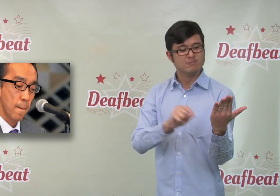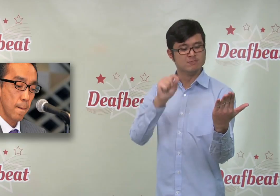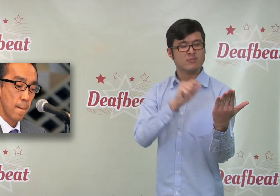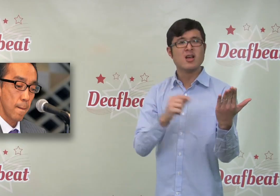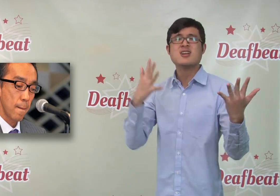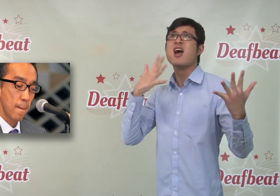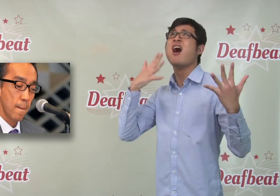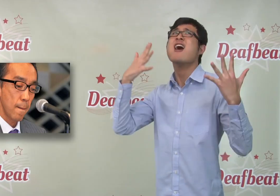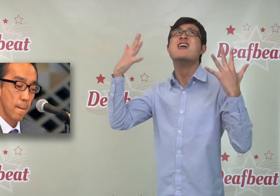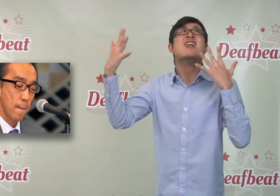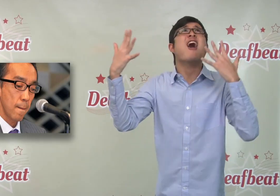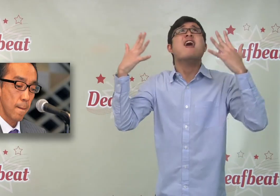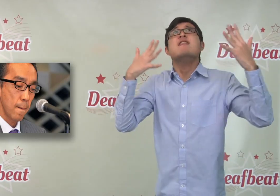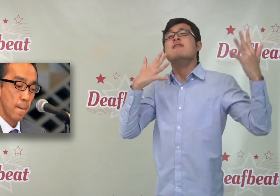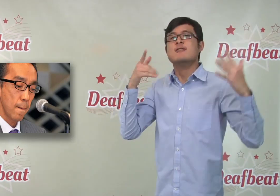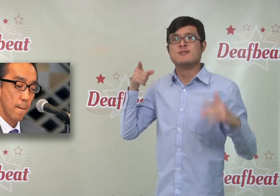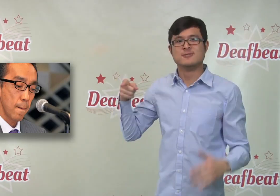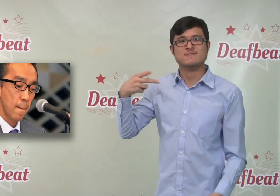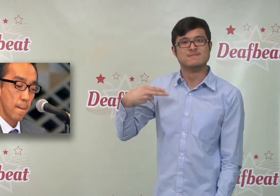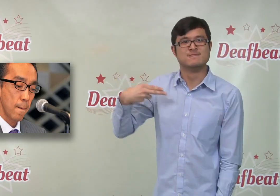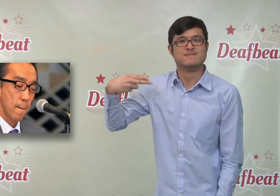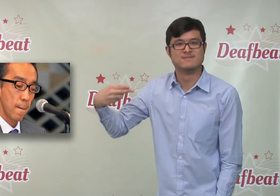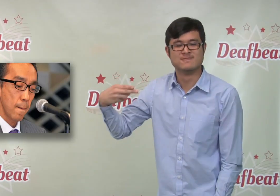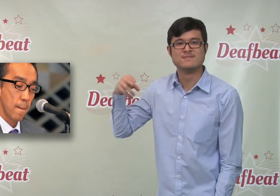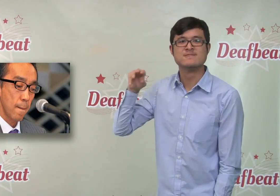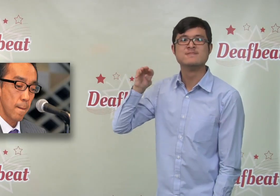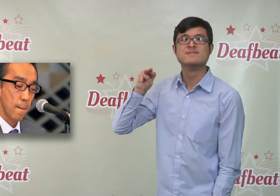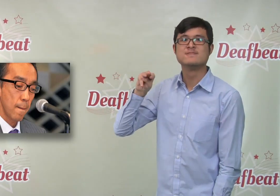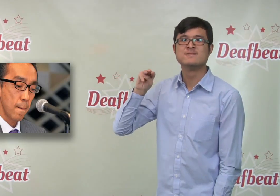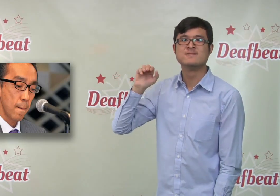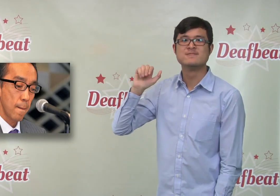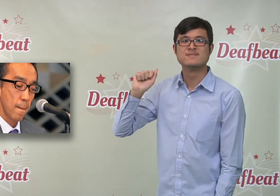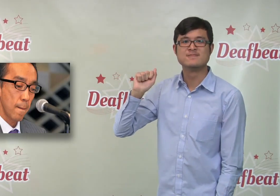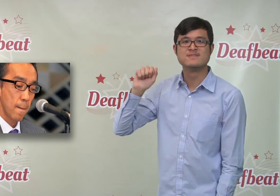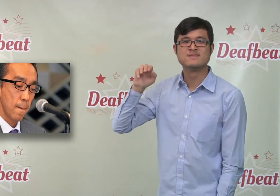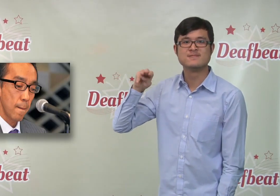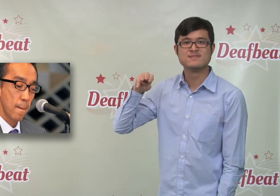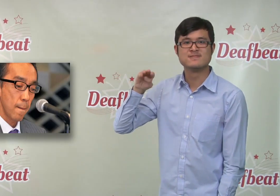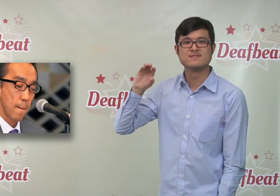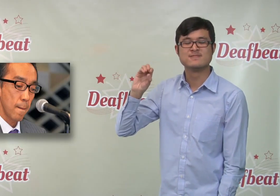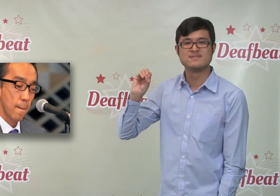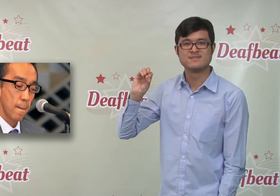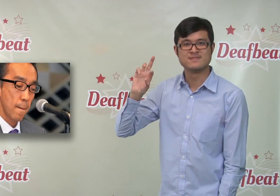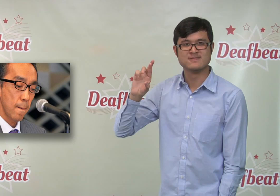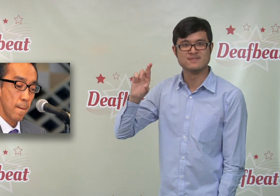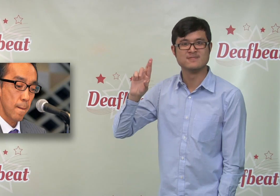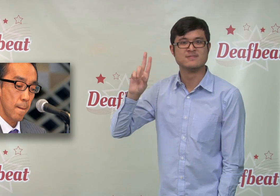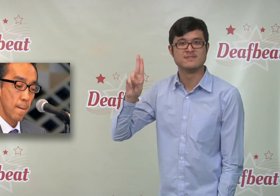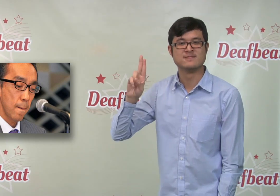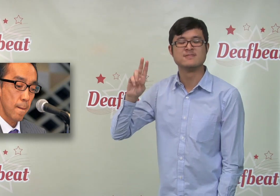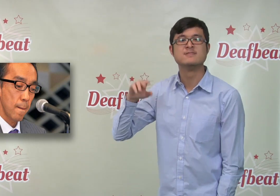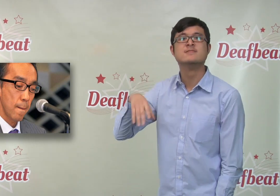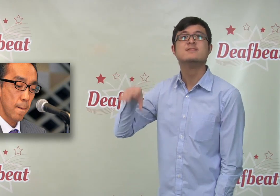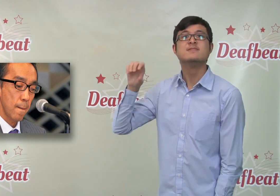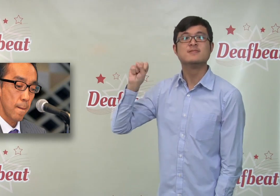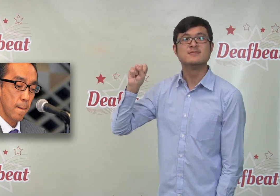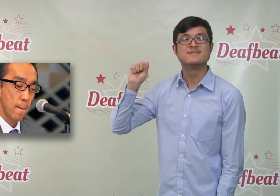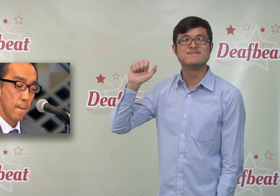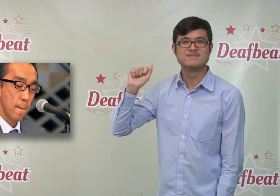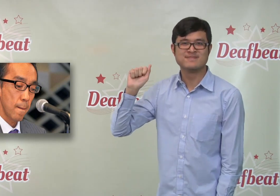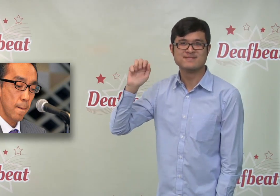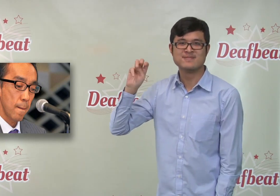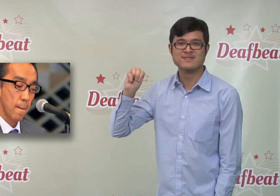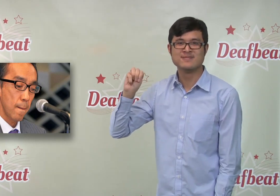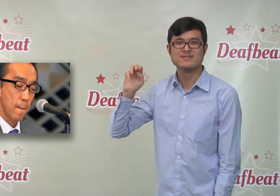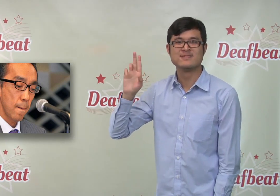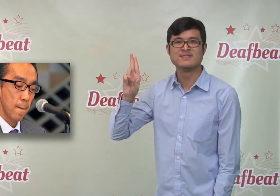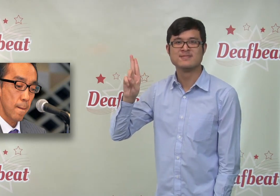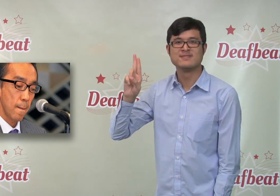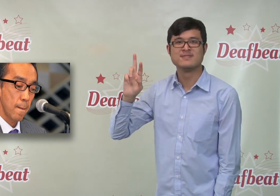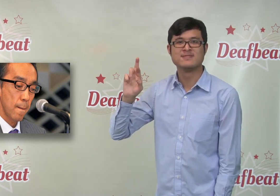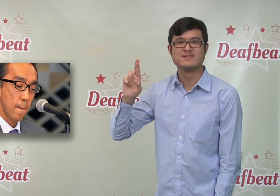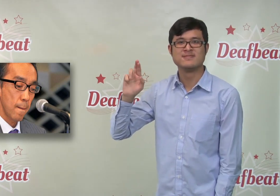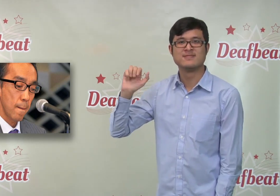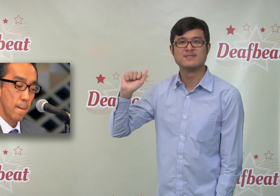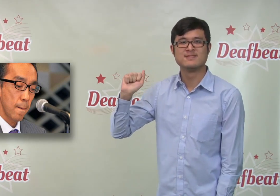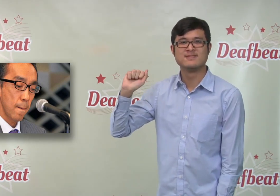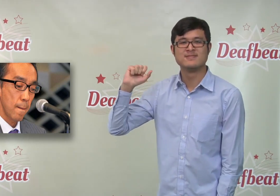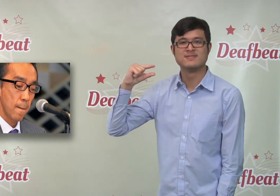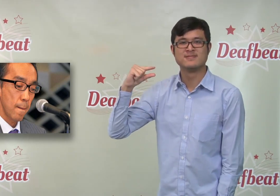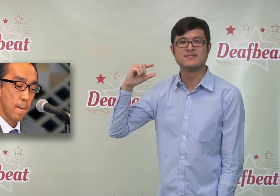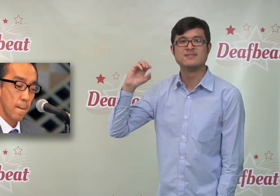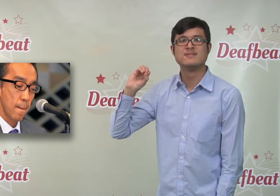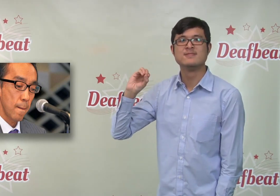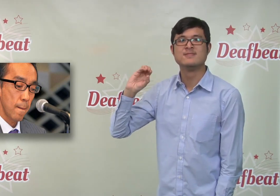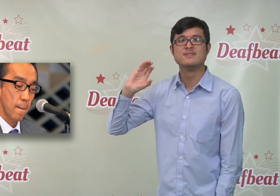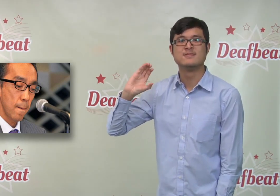Mamoru Samuragochi, known as “Japan’s Beethoven,” confessed that